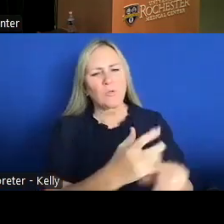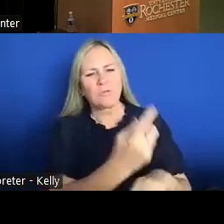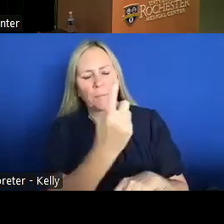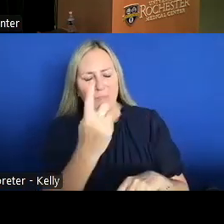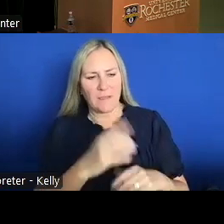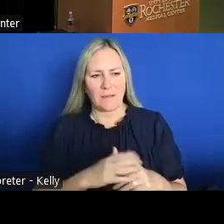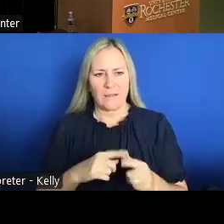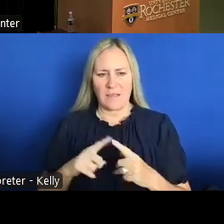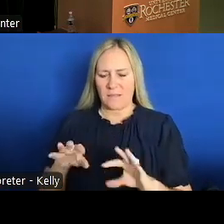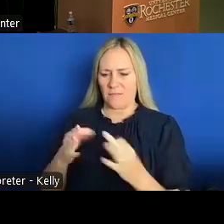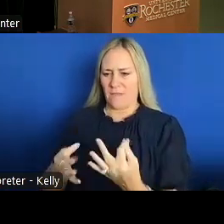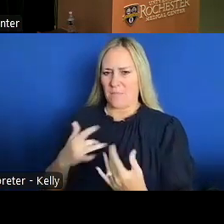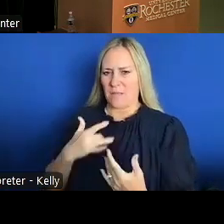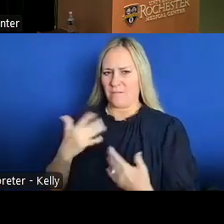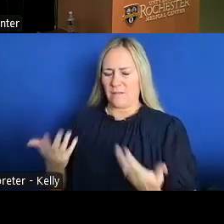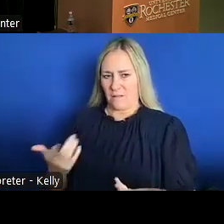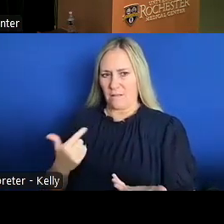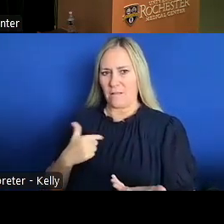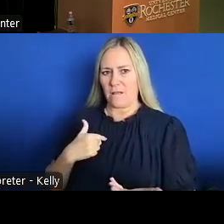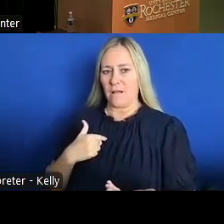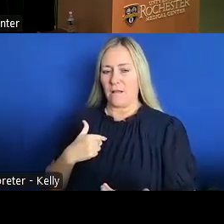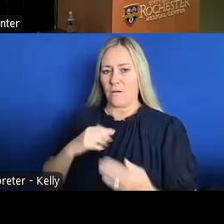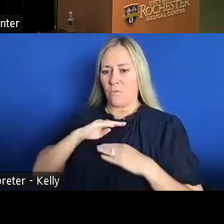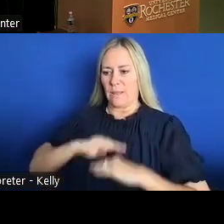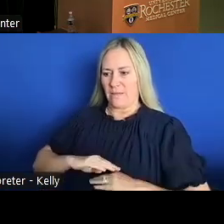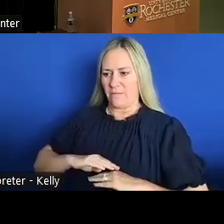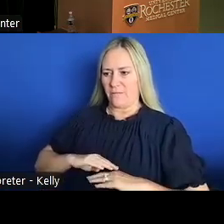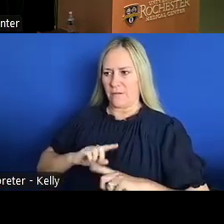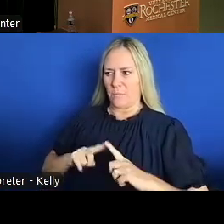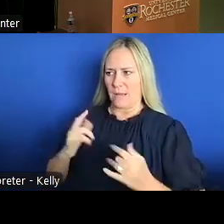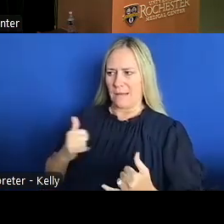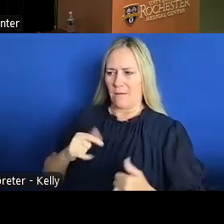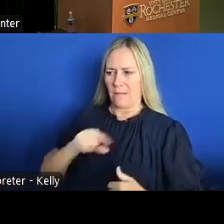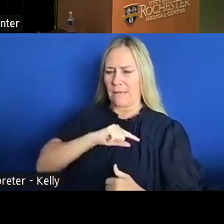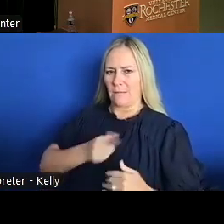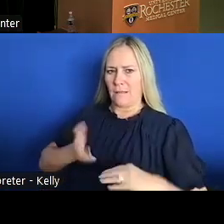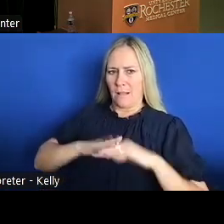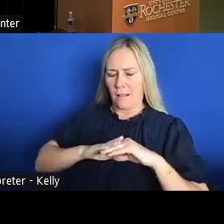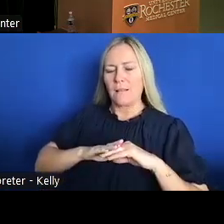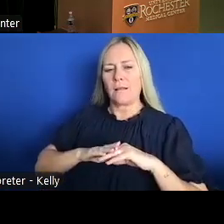relief if this is a problem with addiction that has gone on a long time and they faced many times